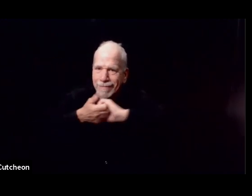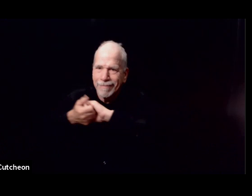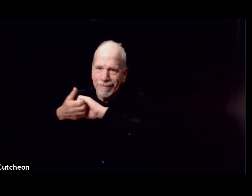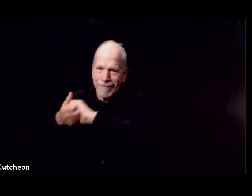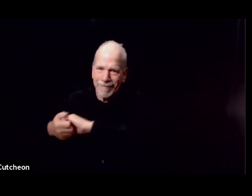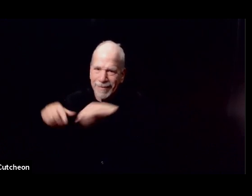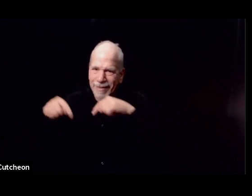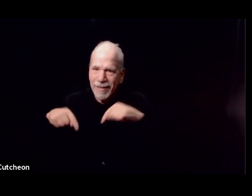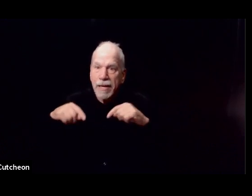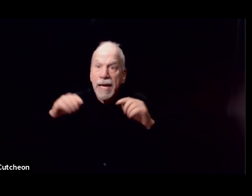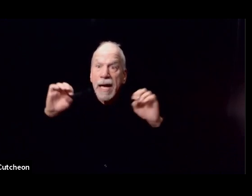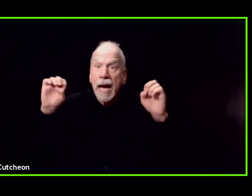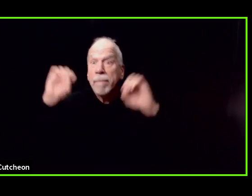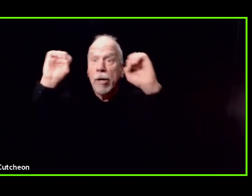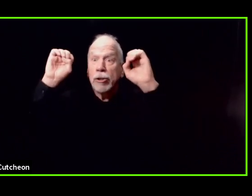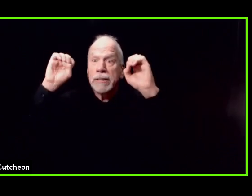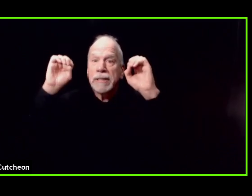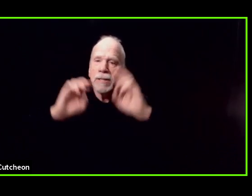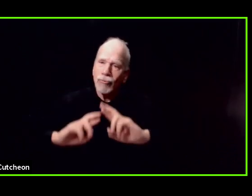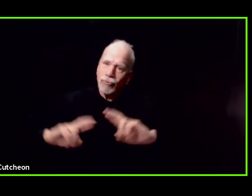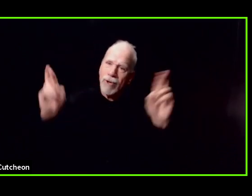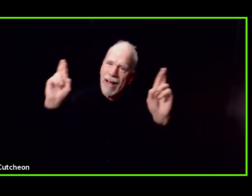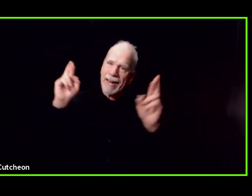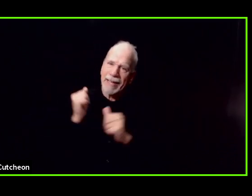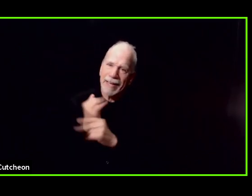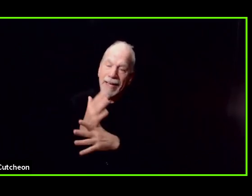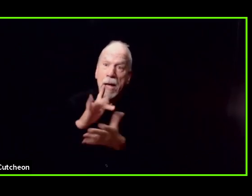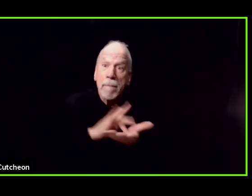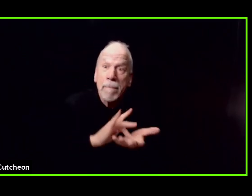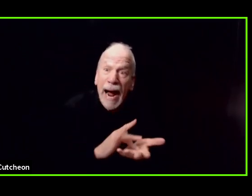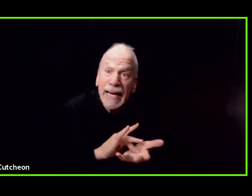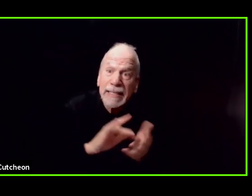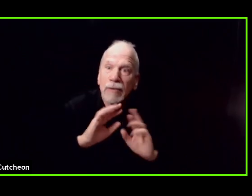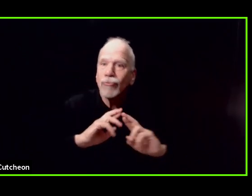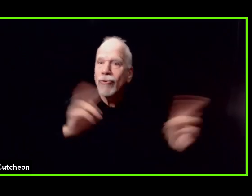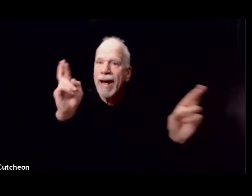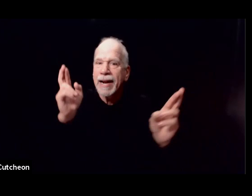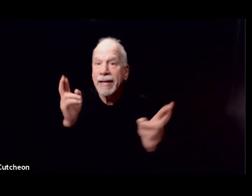medical services and the depth of this regional planning is extremely important in making